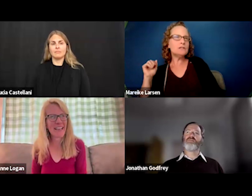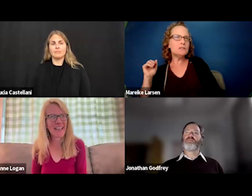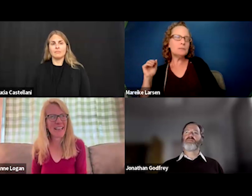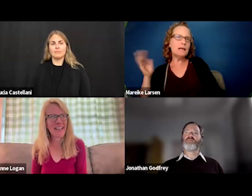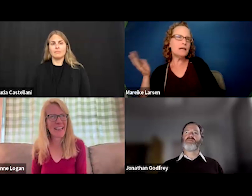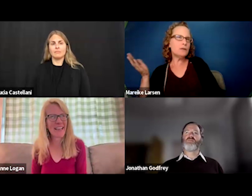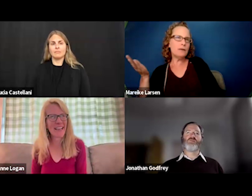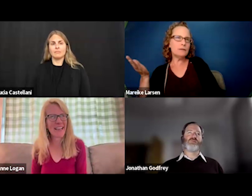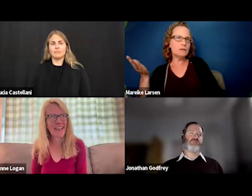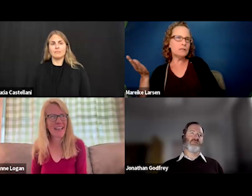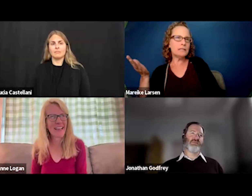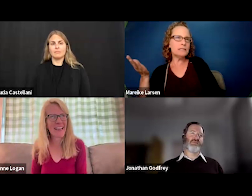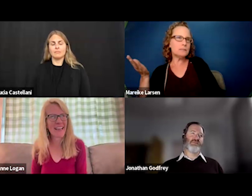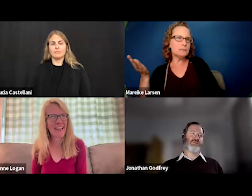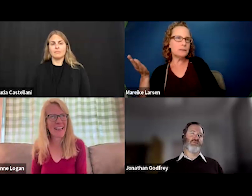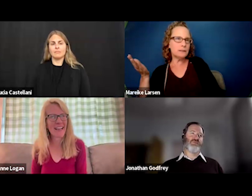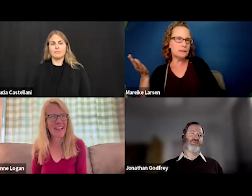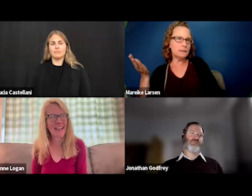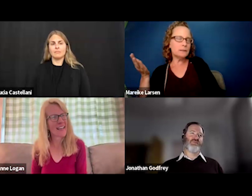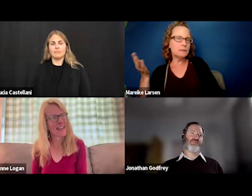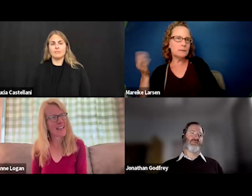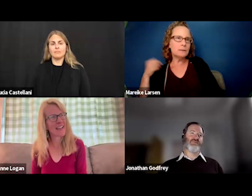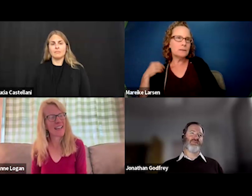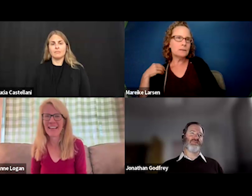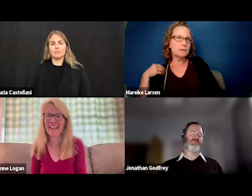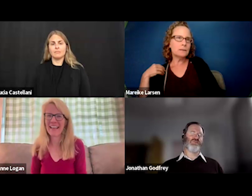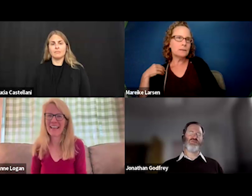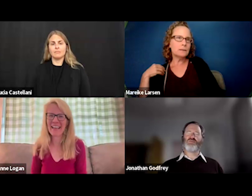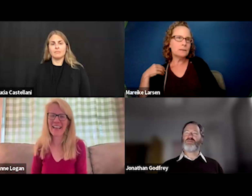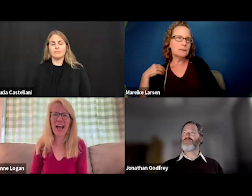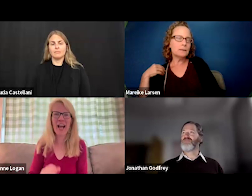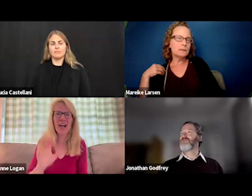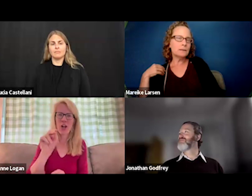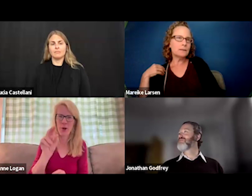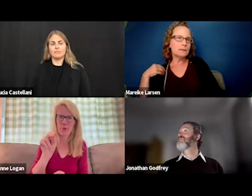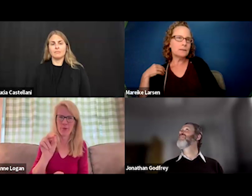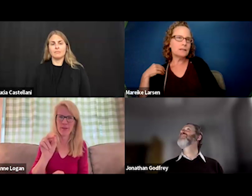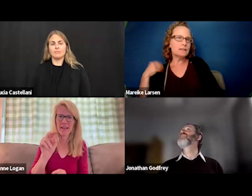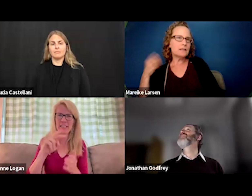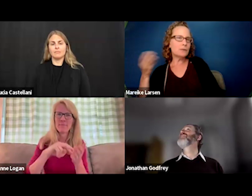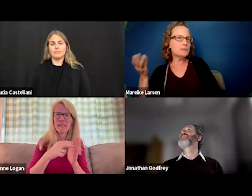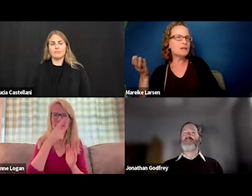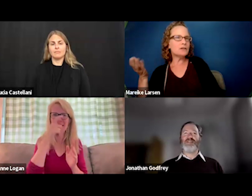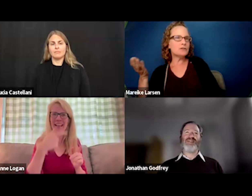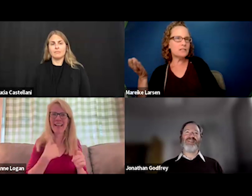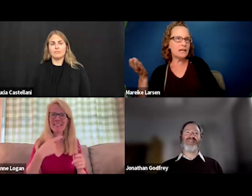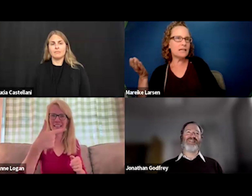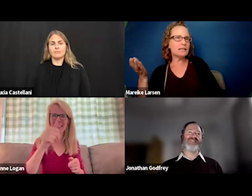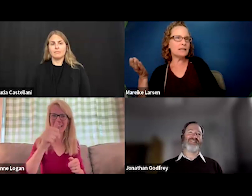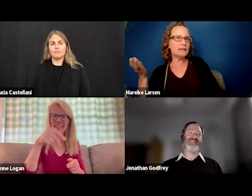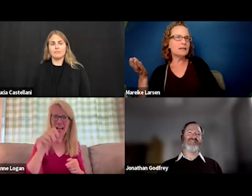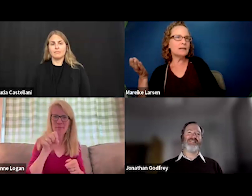it looks to me like you have a learning disability, because they were misunderstanding